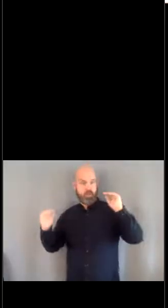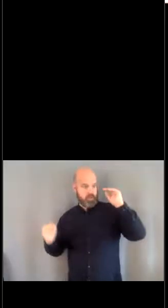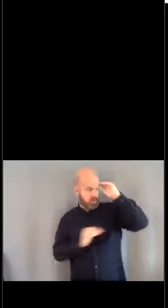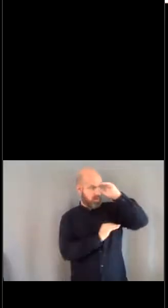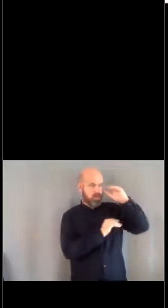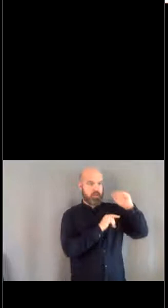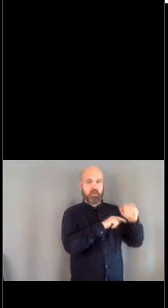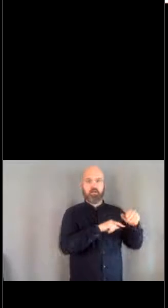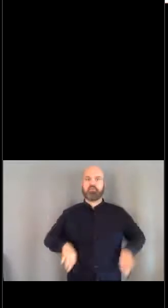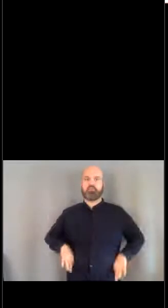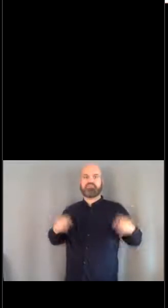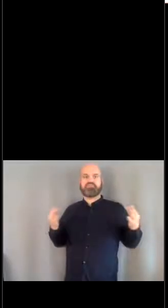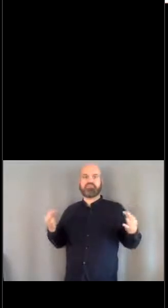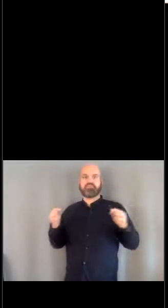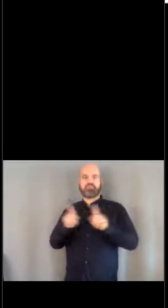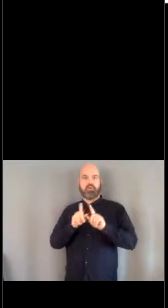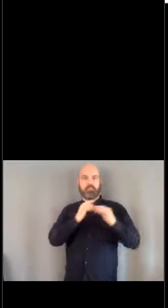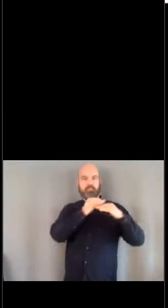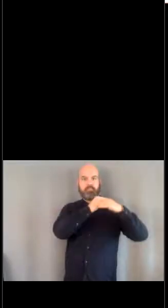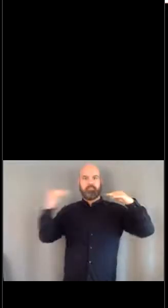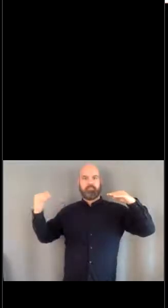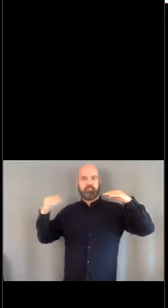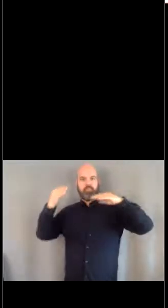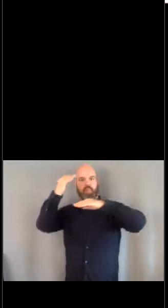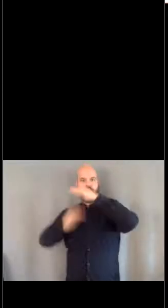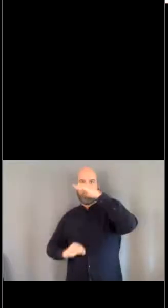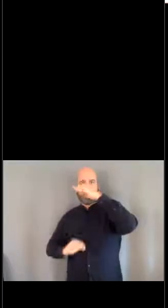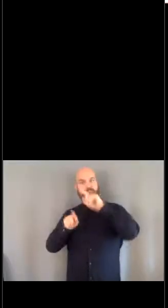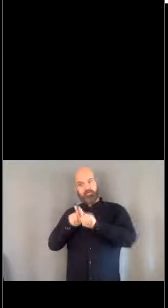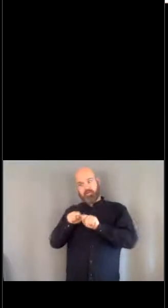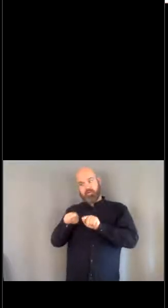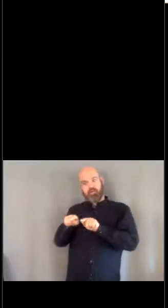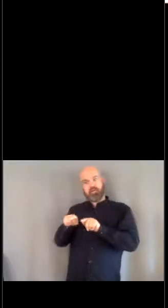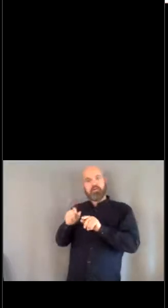The first response that people have when they see these kinds of charts is